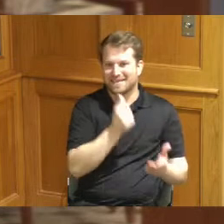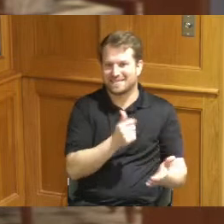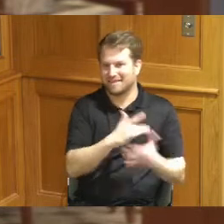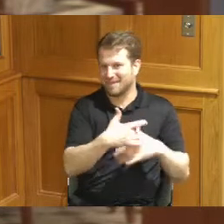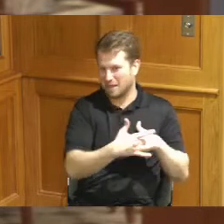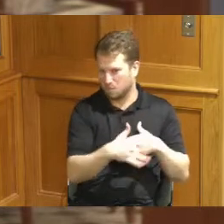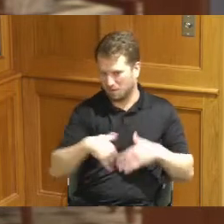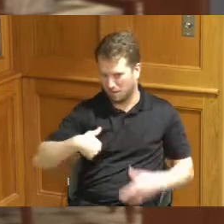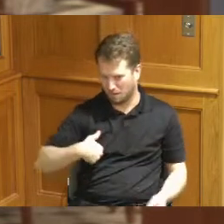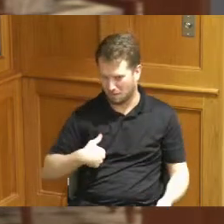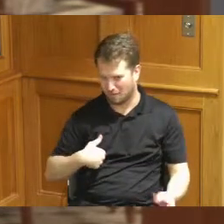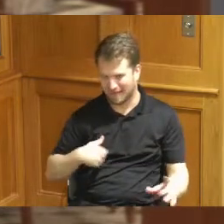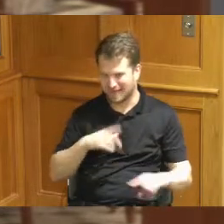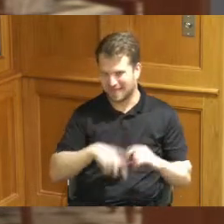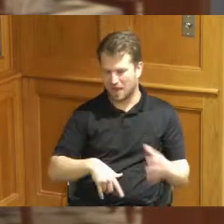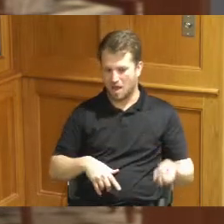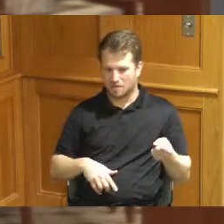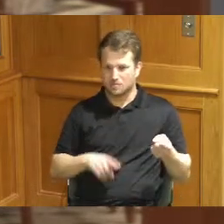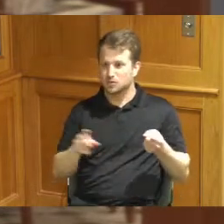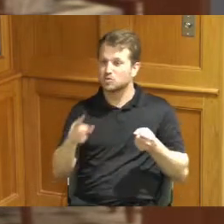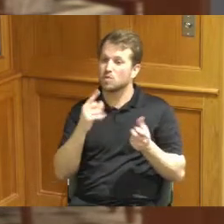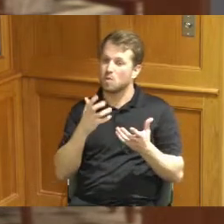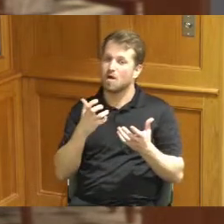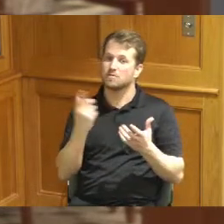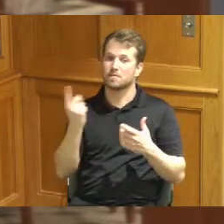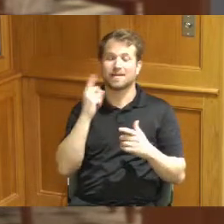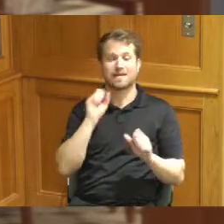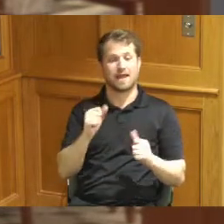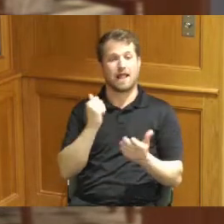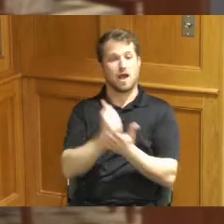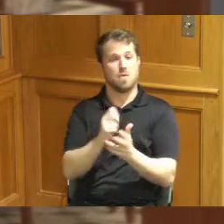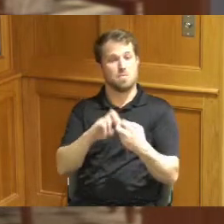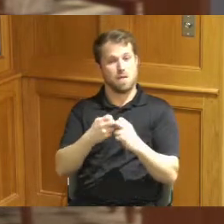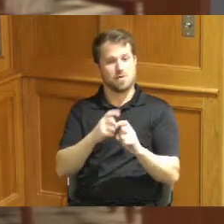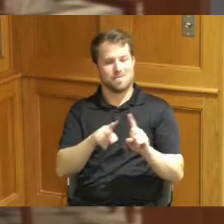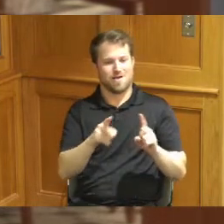that could still potentially help with the problem but until those resources actually